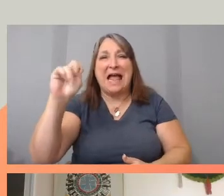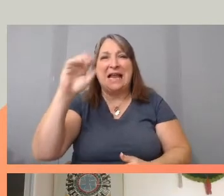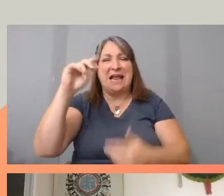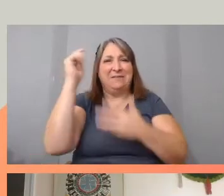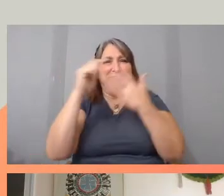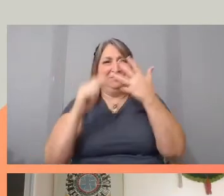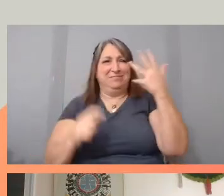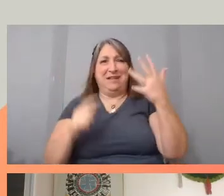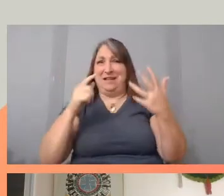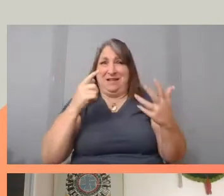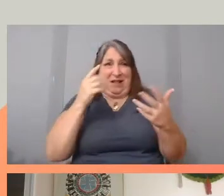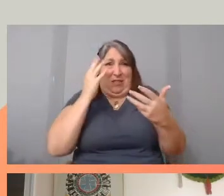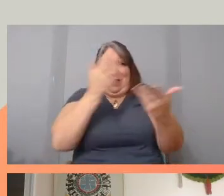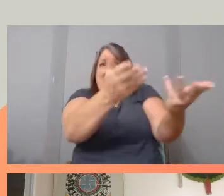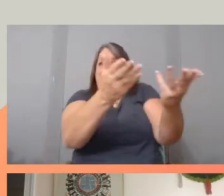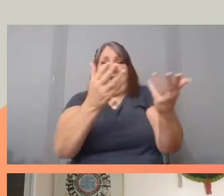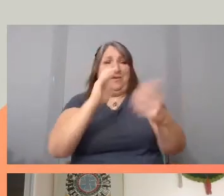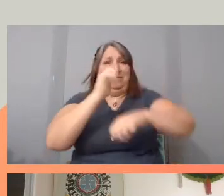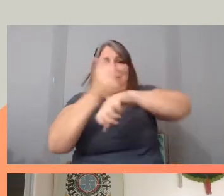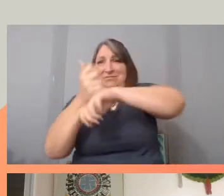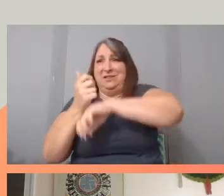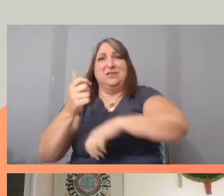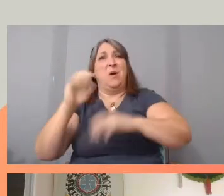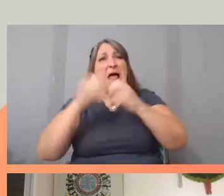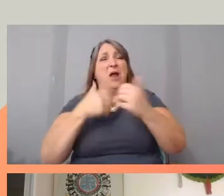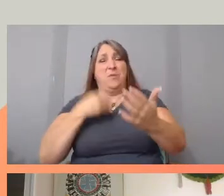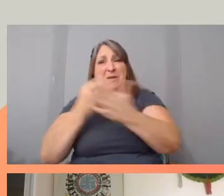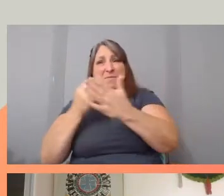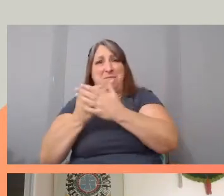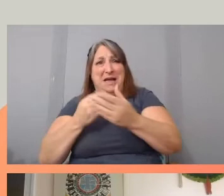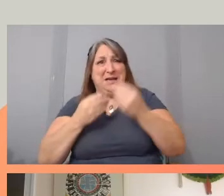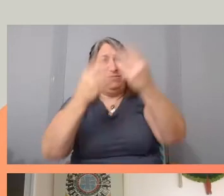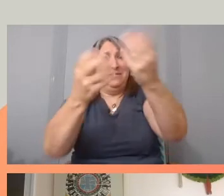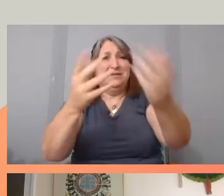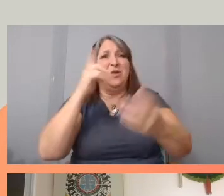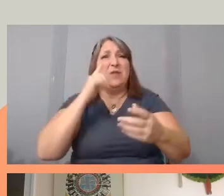Like how do we funnel money into them, so they can be the ones controlling the money and the production.